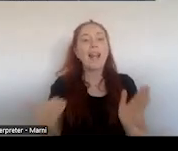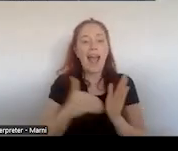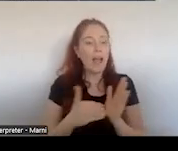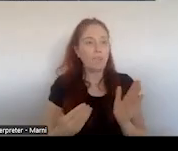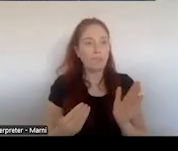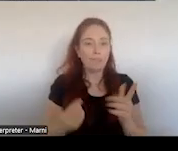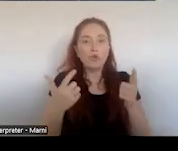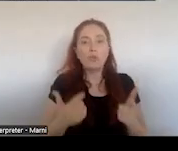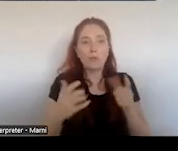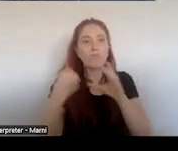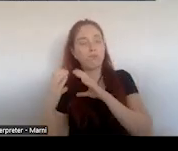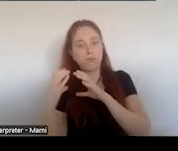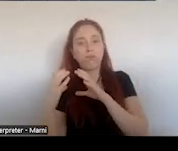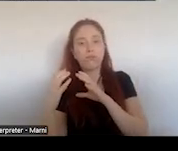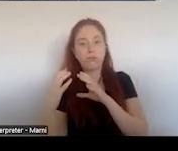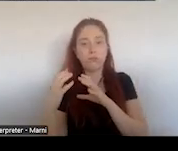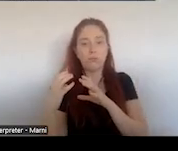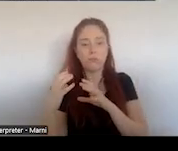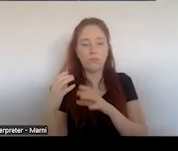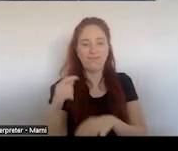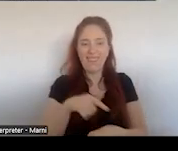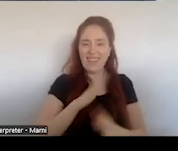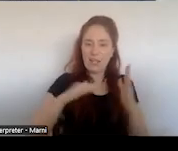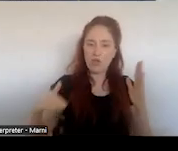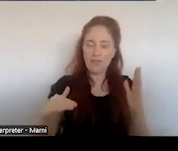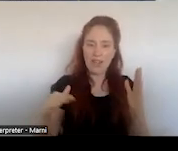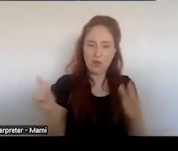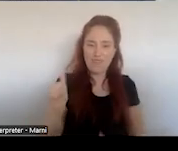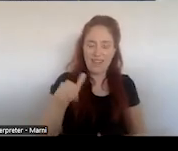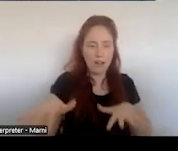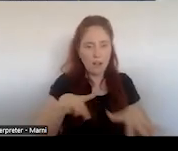on an already stretched sector. So we will be consulting with different parts of the sector